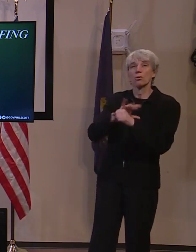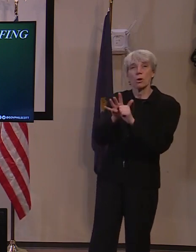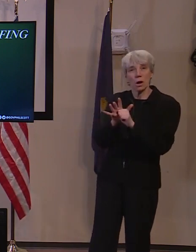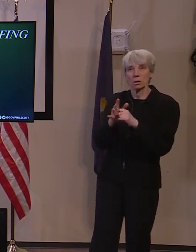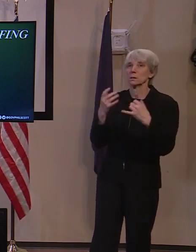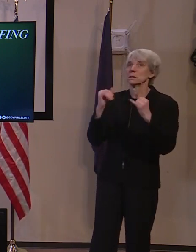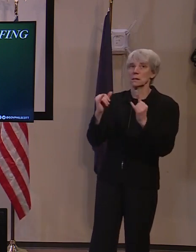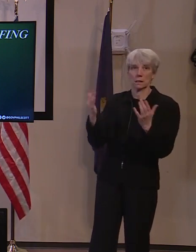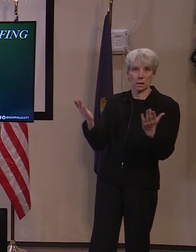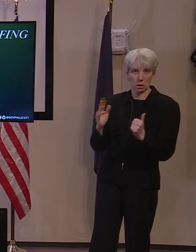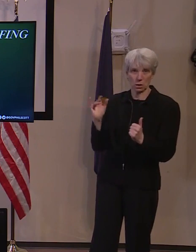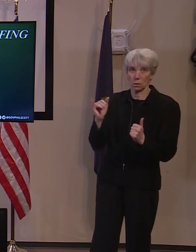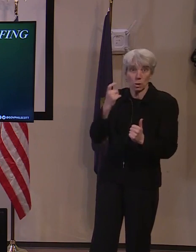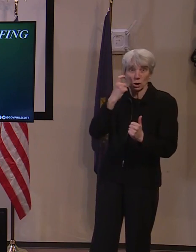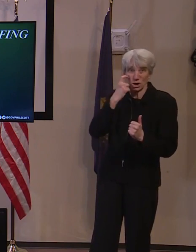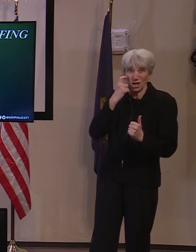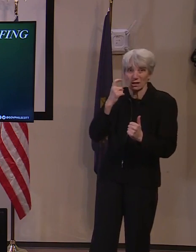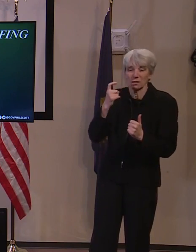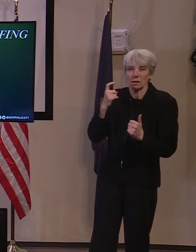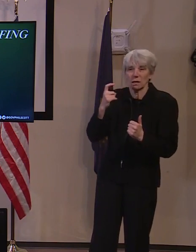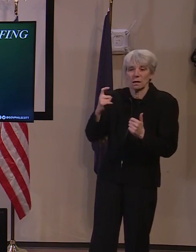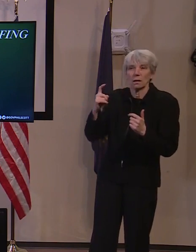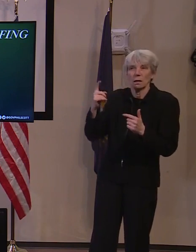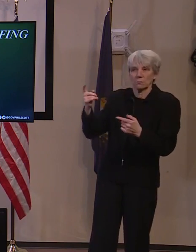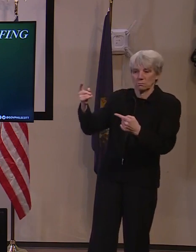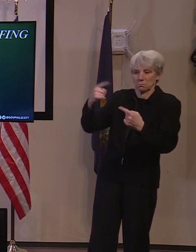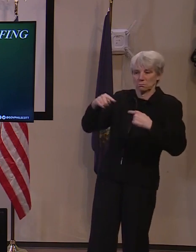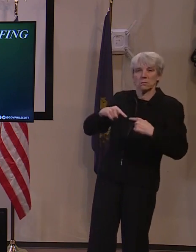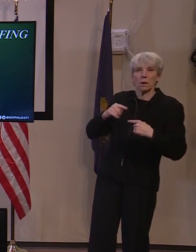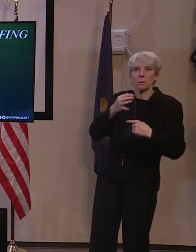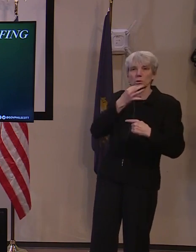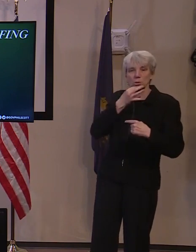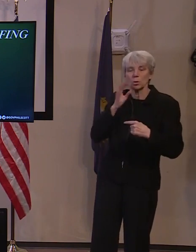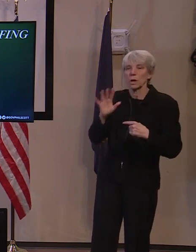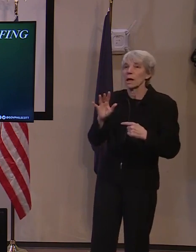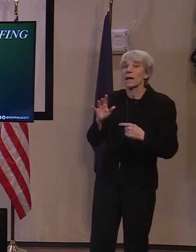booster. If it's been six months since your M r n a vaccine, or two months